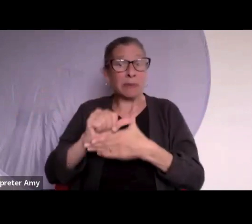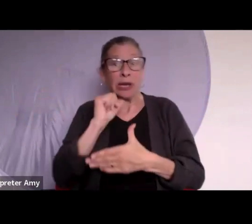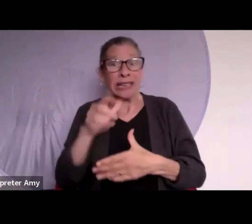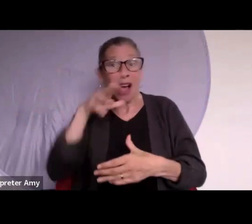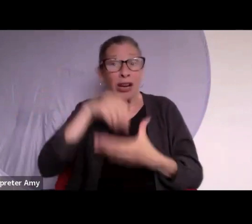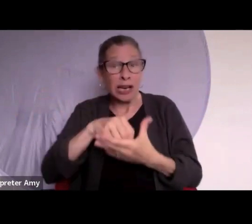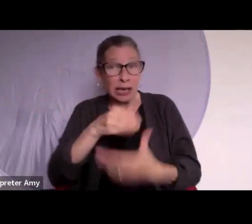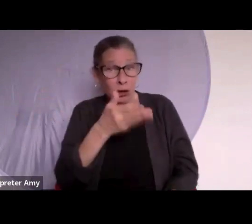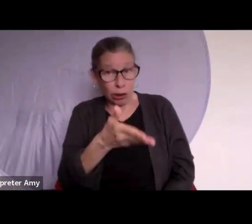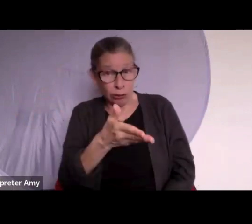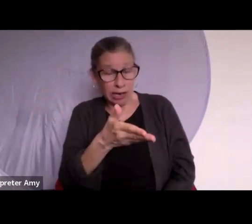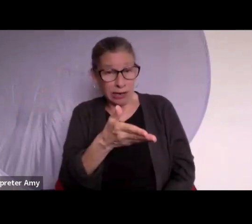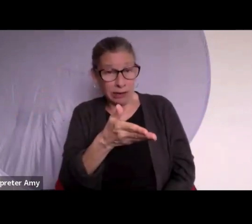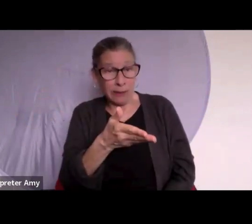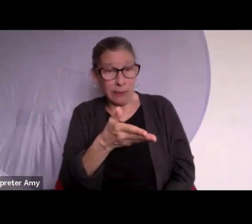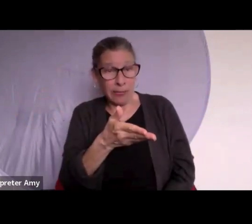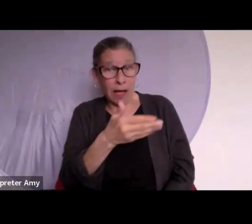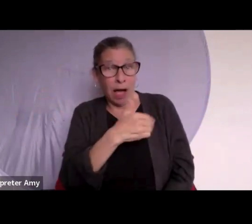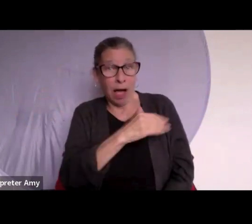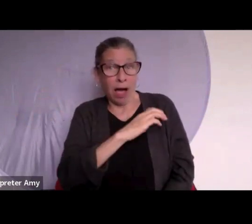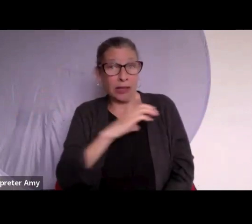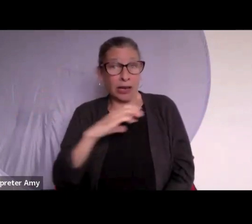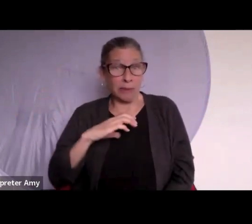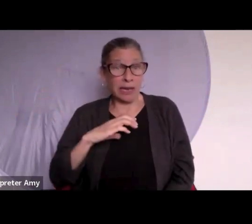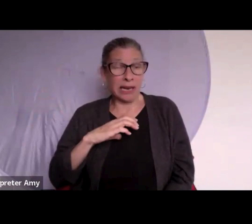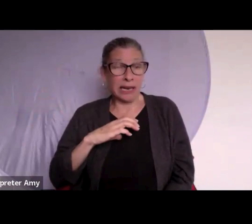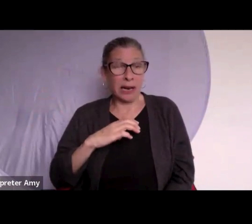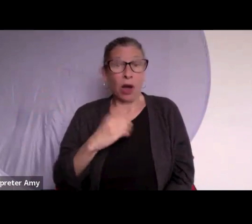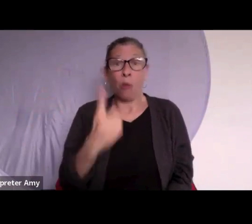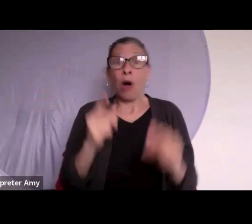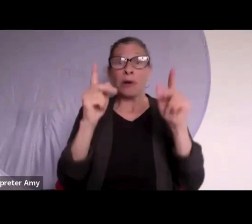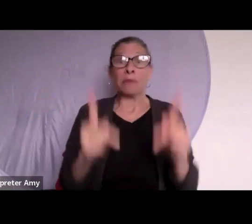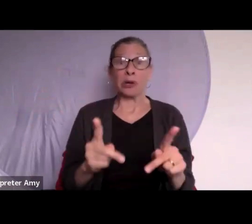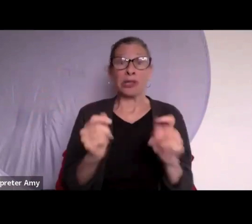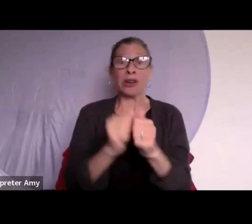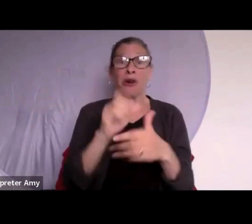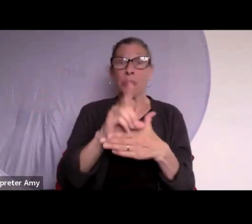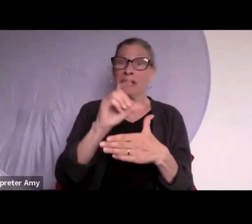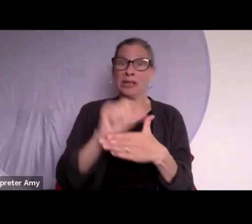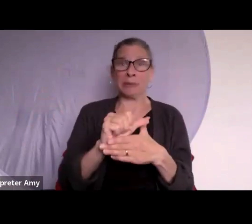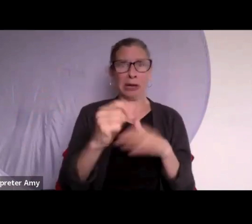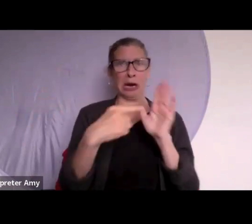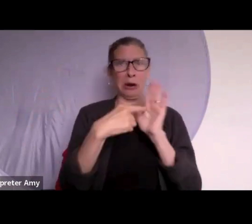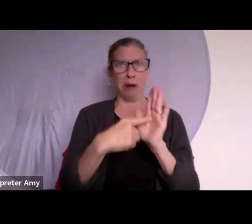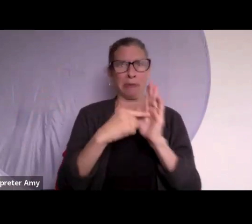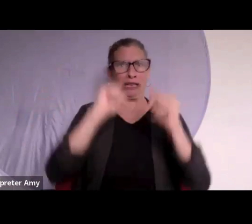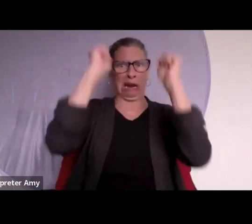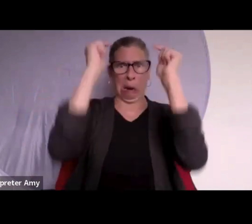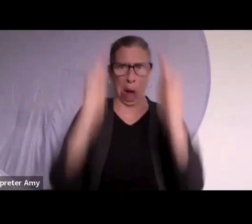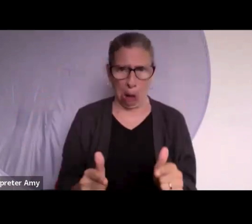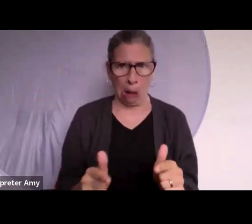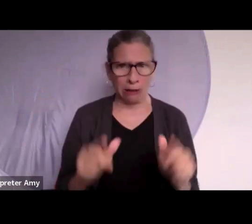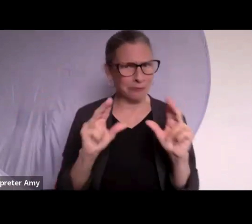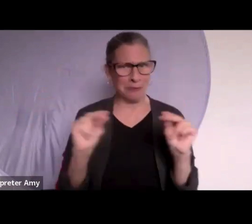on our committee, and by the way, just because we have one person with a disability with a certain kind of disability doesn't mean they represent that disability. So we try to get it